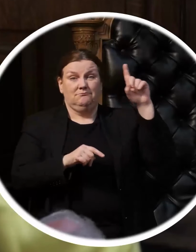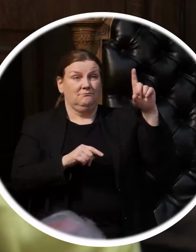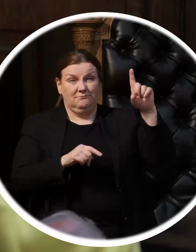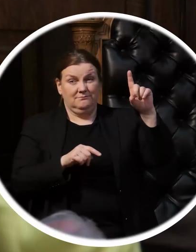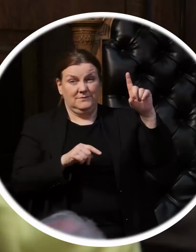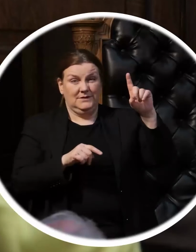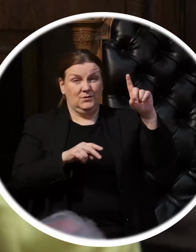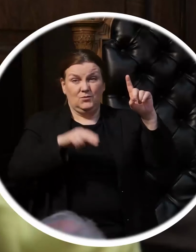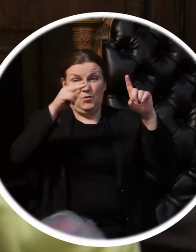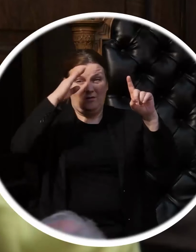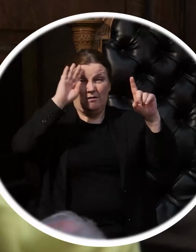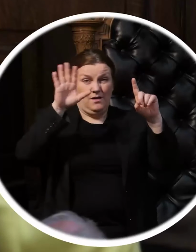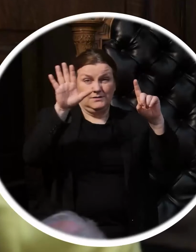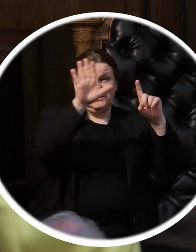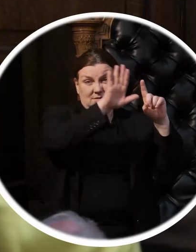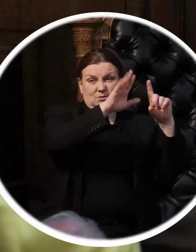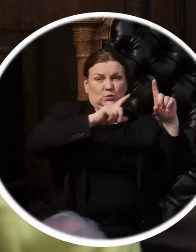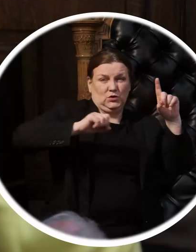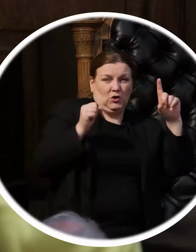Northern Ireland and across to Donegal as well.